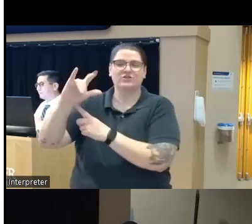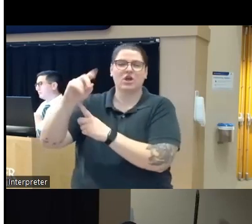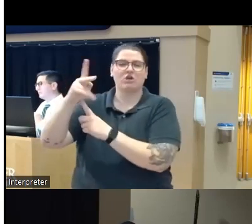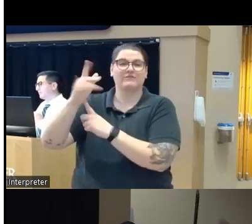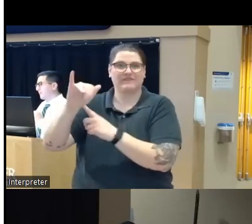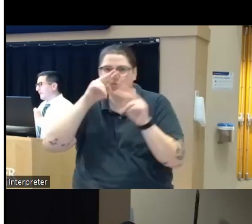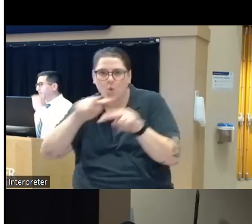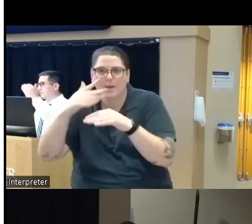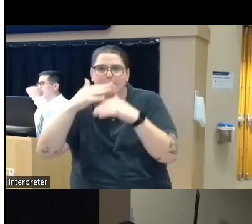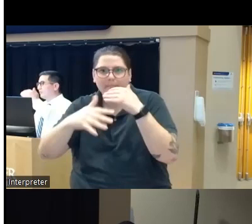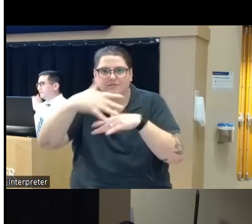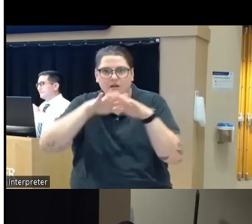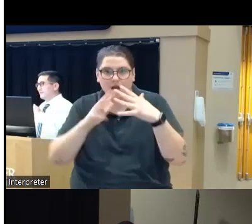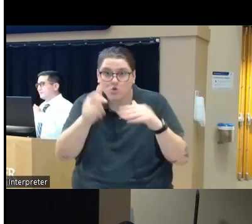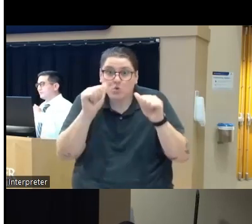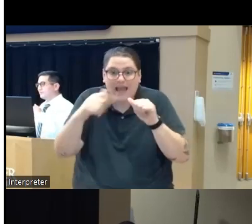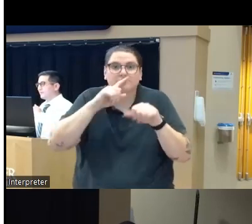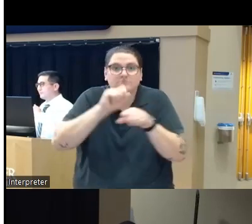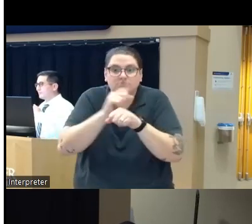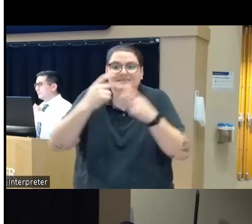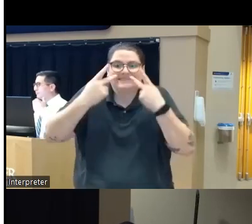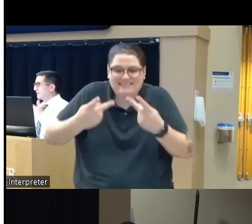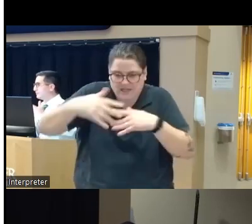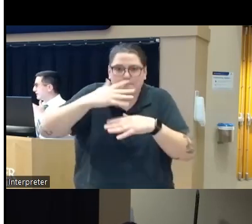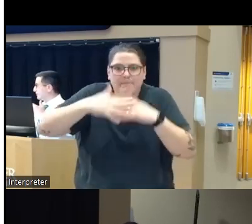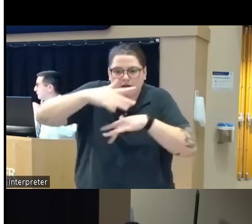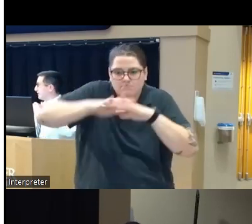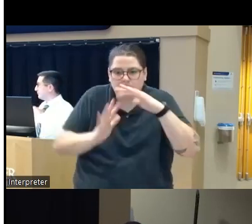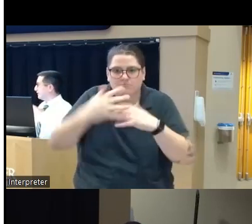able to image all these layers which is again really cool you can't do that in the brain the